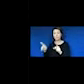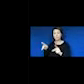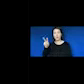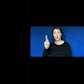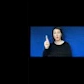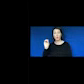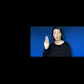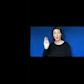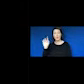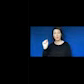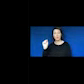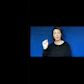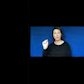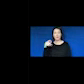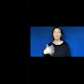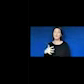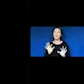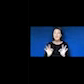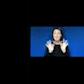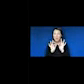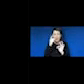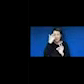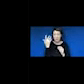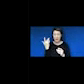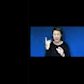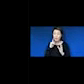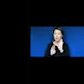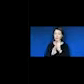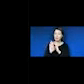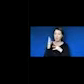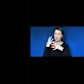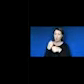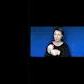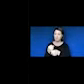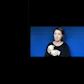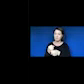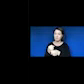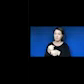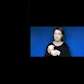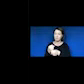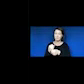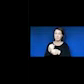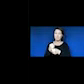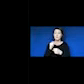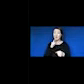had to build up a lot of trust and rapport with him. We started with a discovery activity at the science museum.